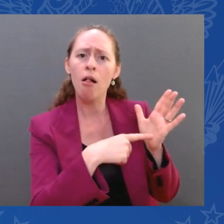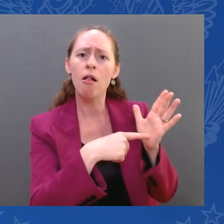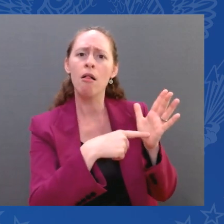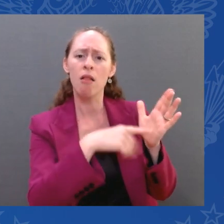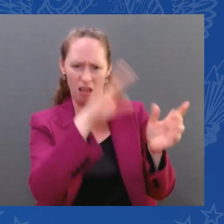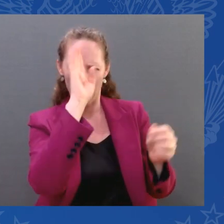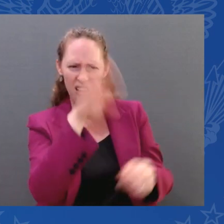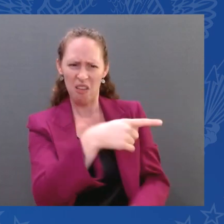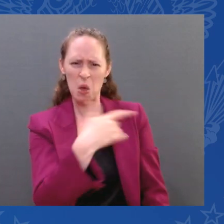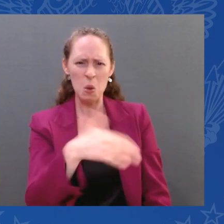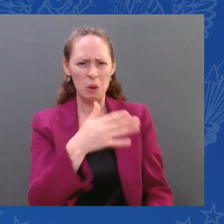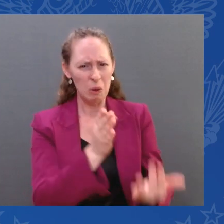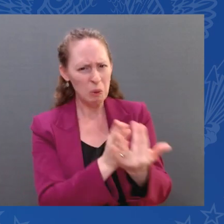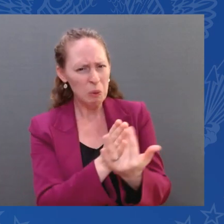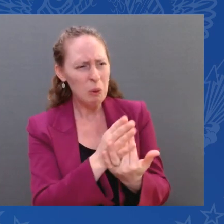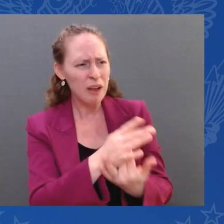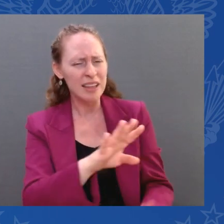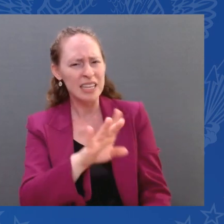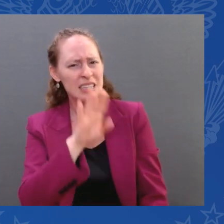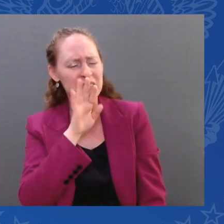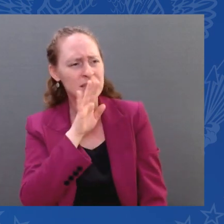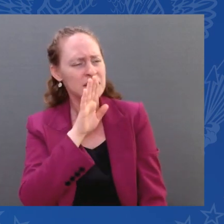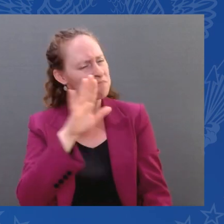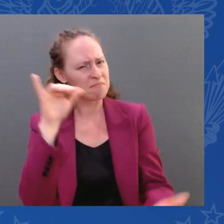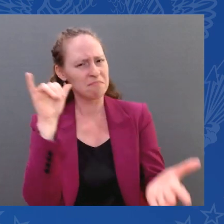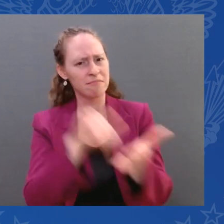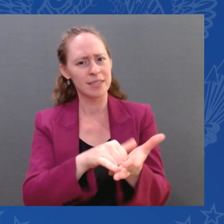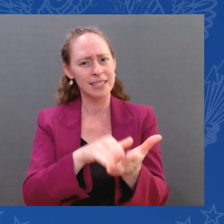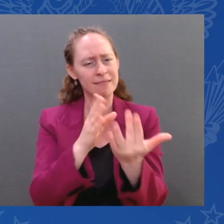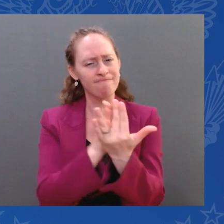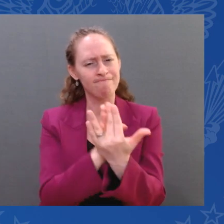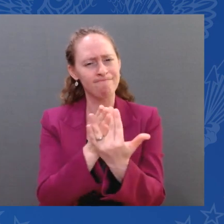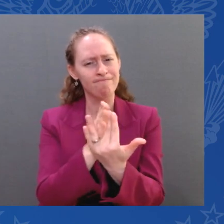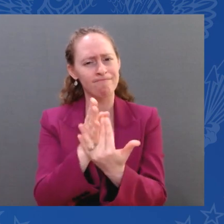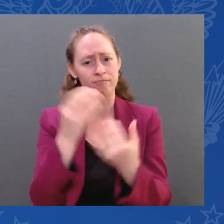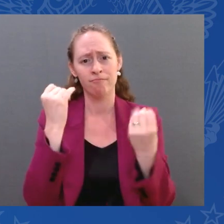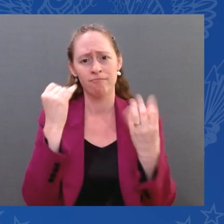Today, she adds to her medal count of 32. I know we have to find room.